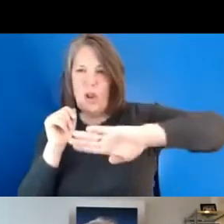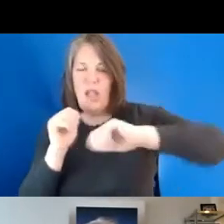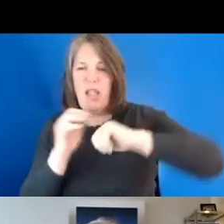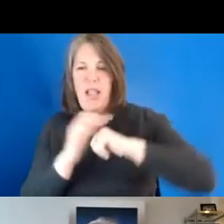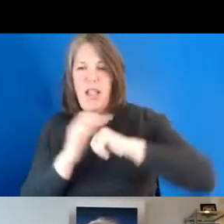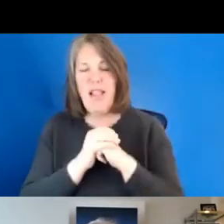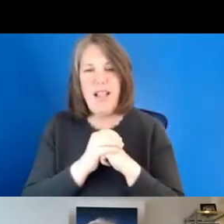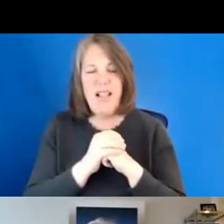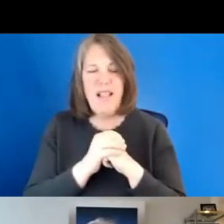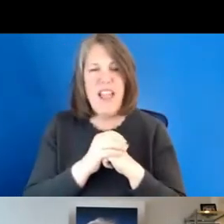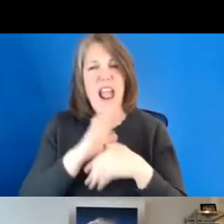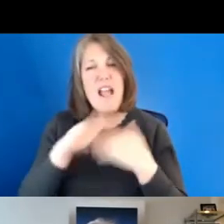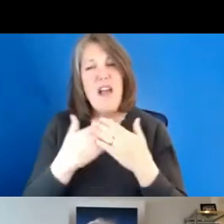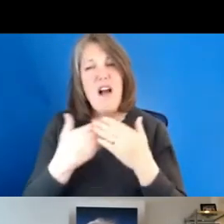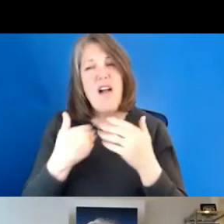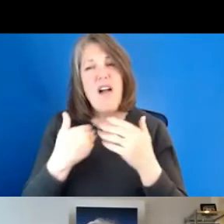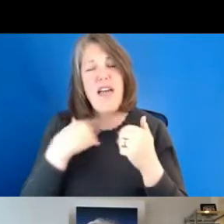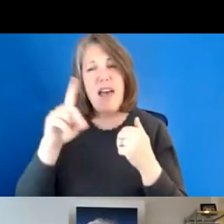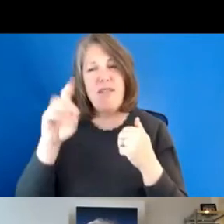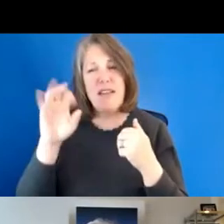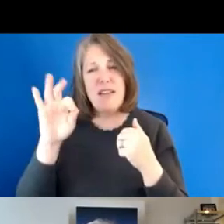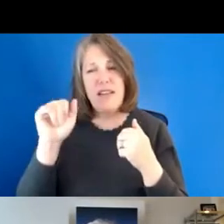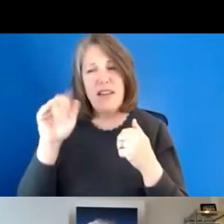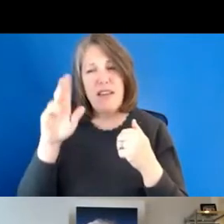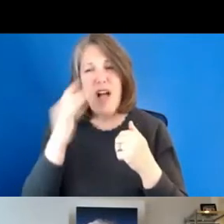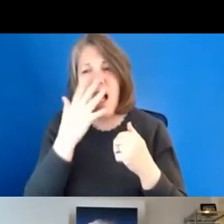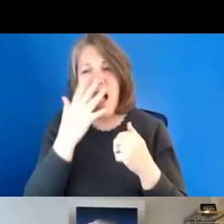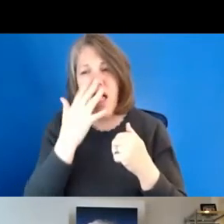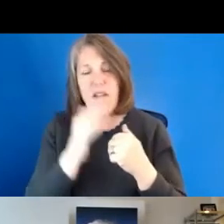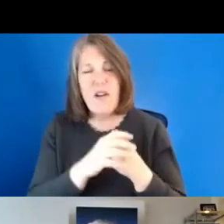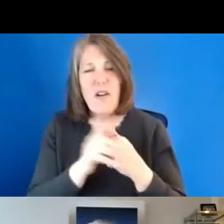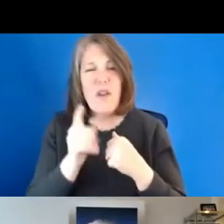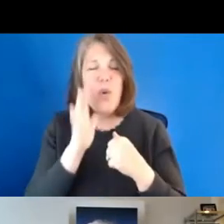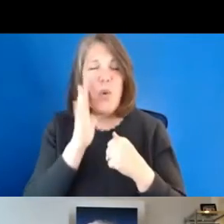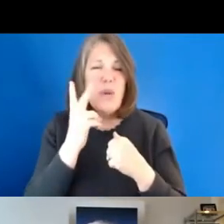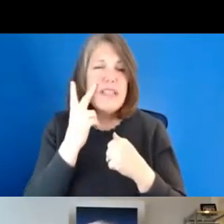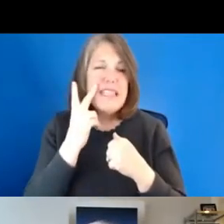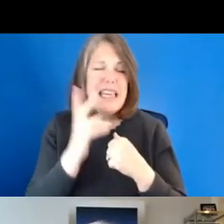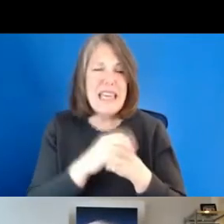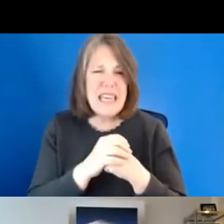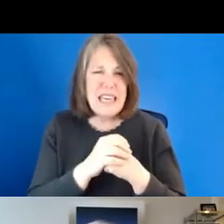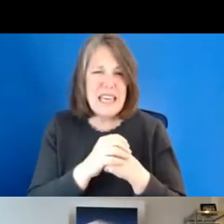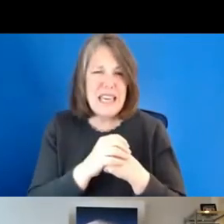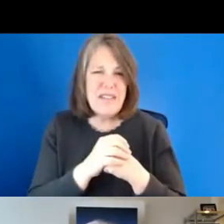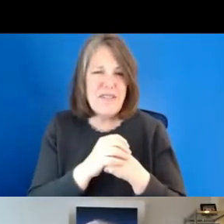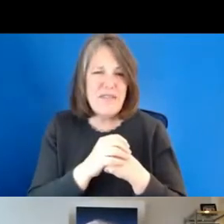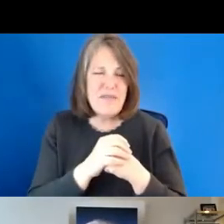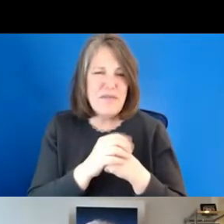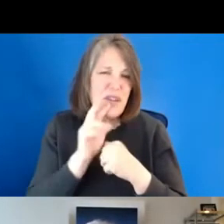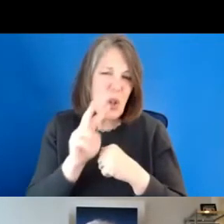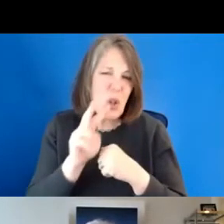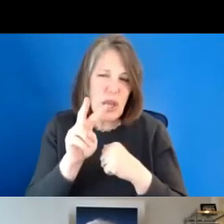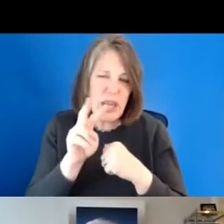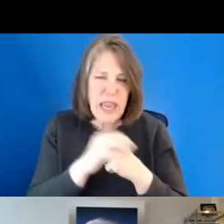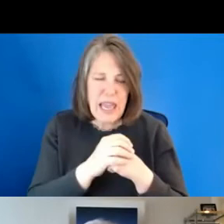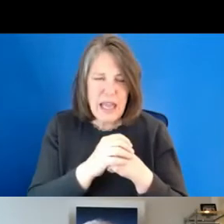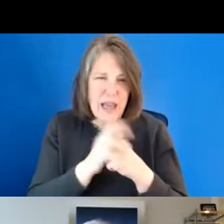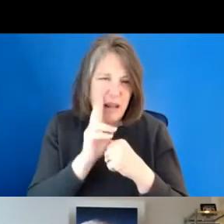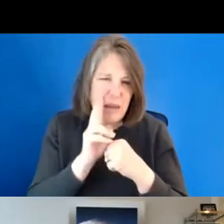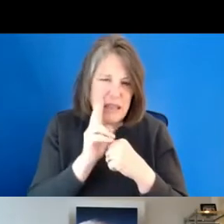17:09:36 a default color. And you will see that looking at -- let's see. I've got so